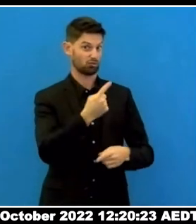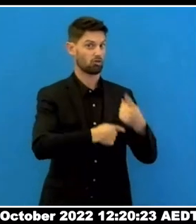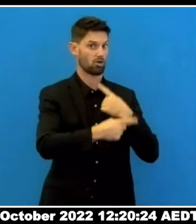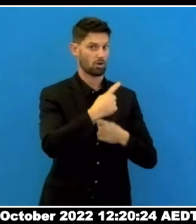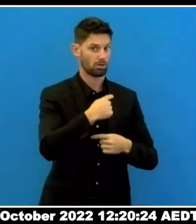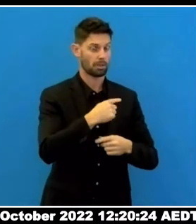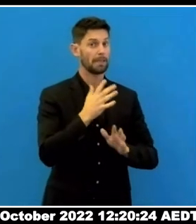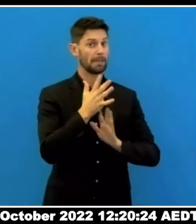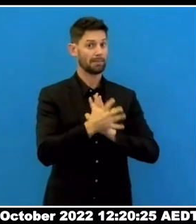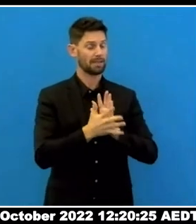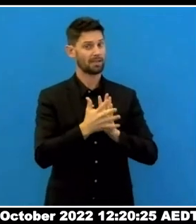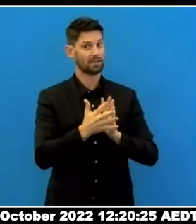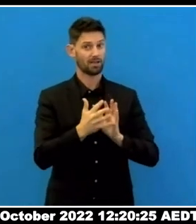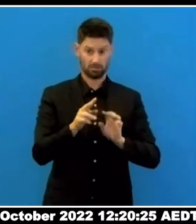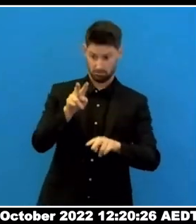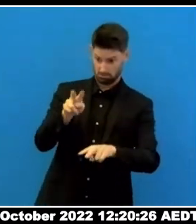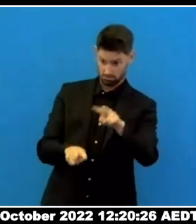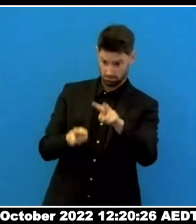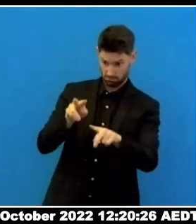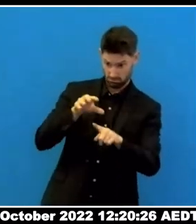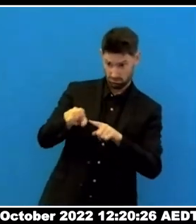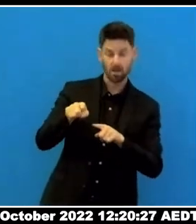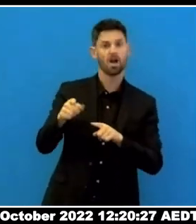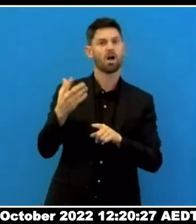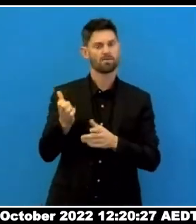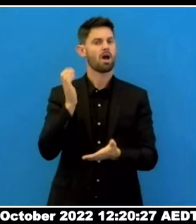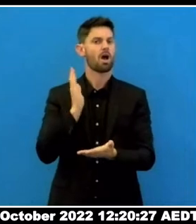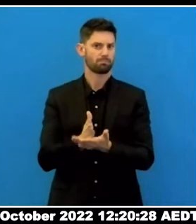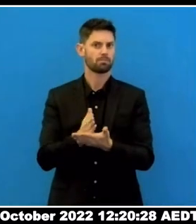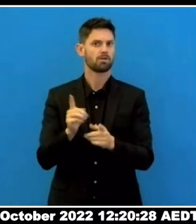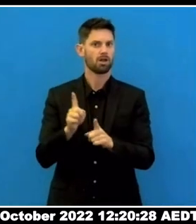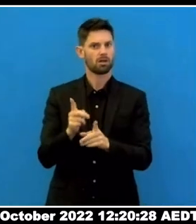So it's got on one level, it can be seen as a psychiatric illness